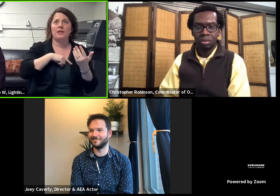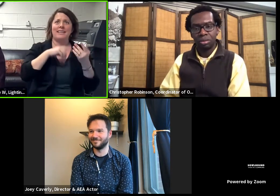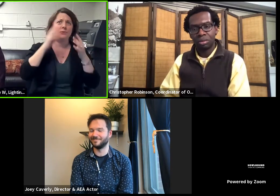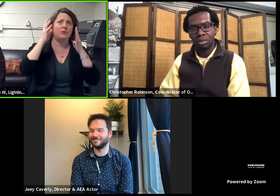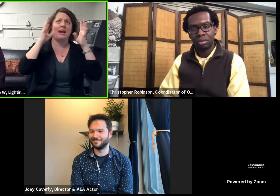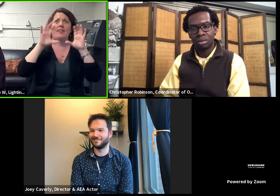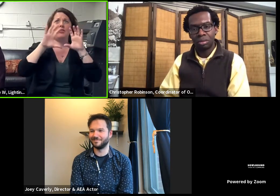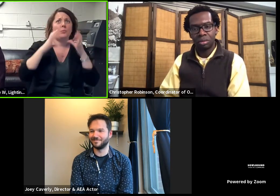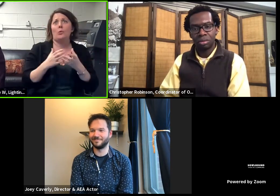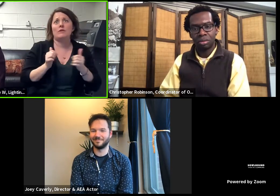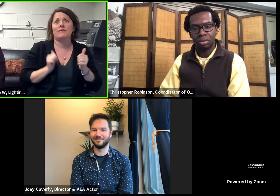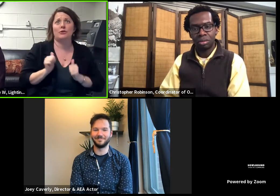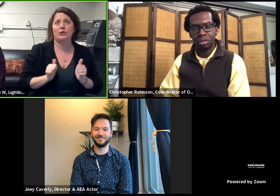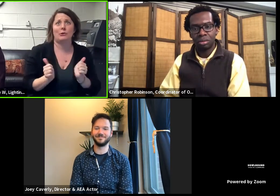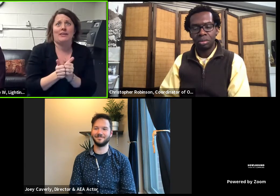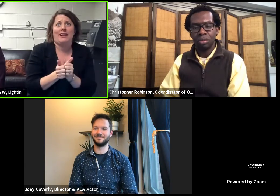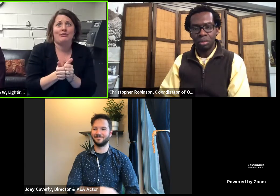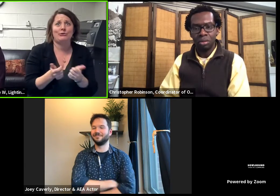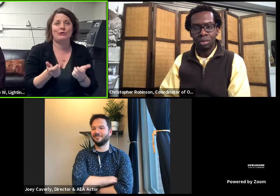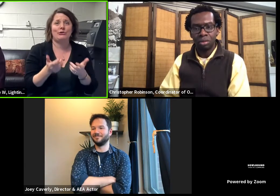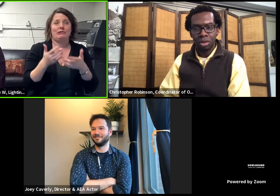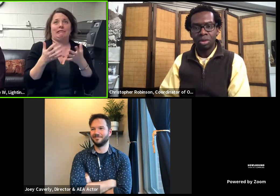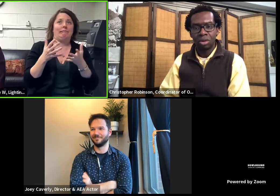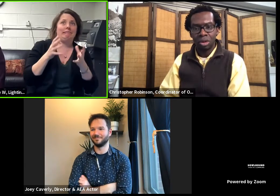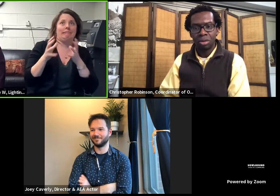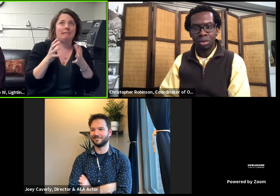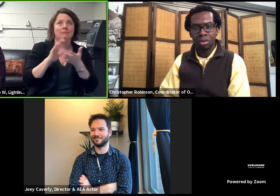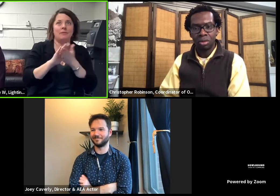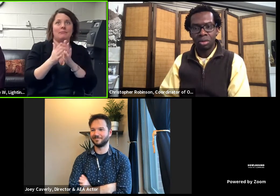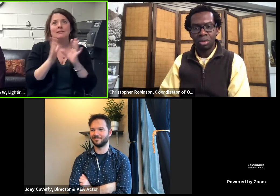or different people working together, the creative team,